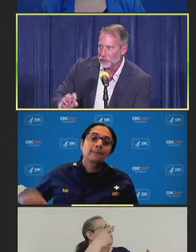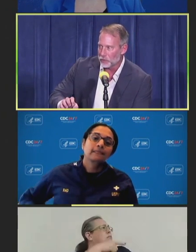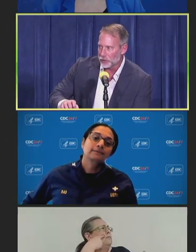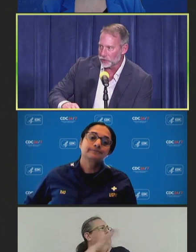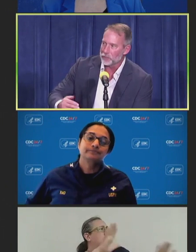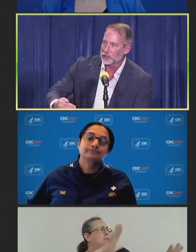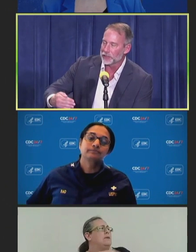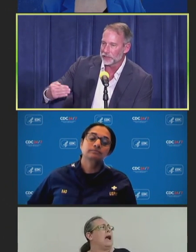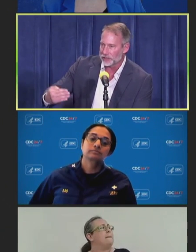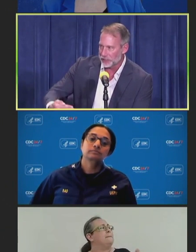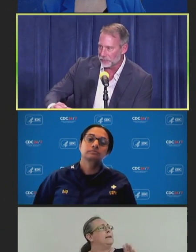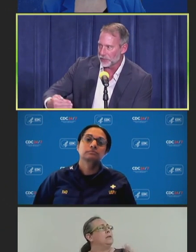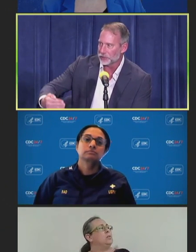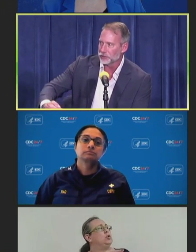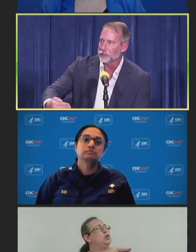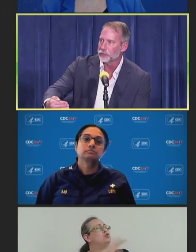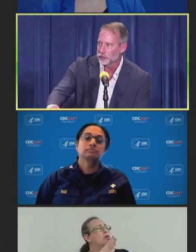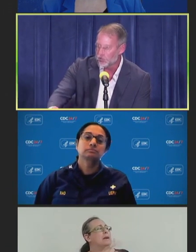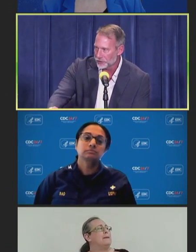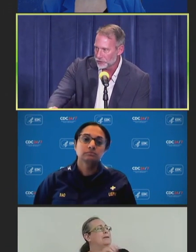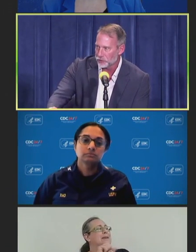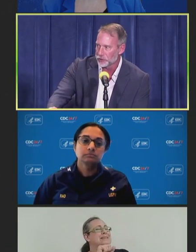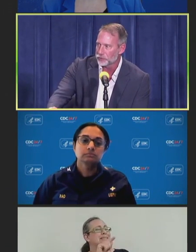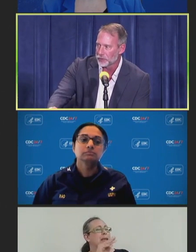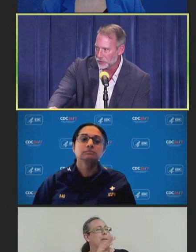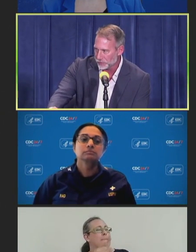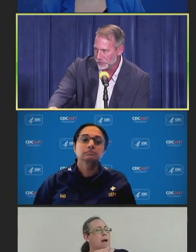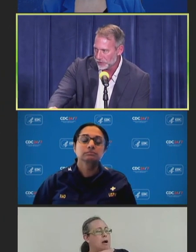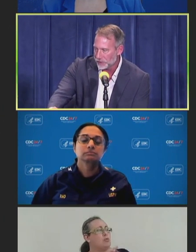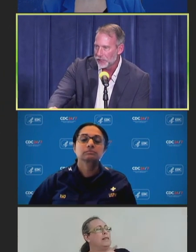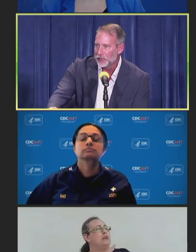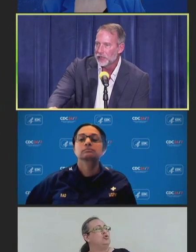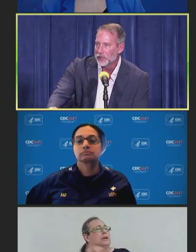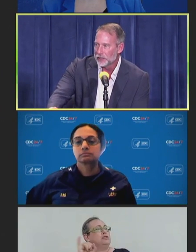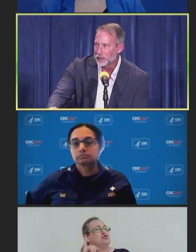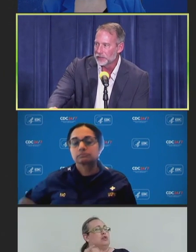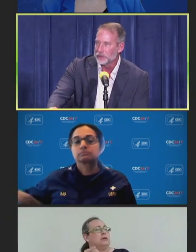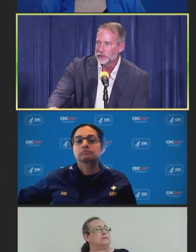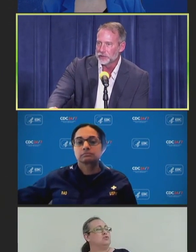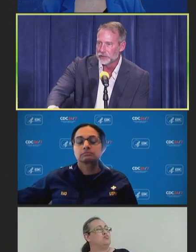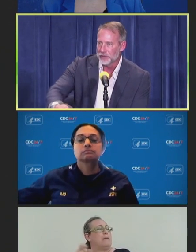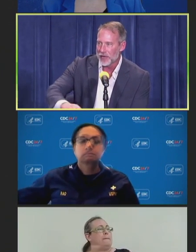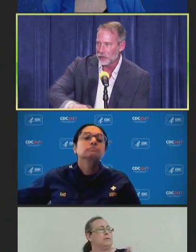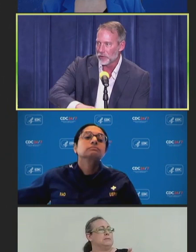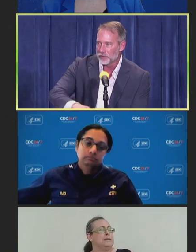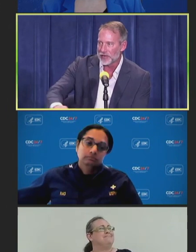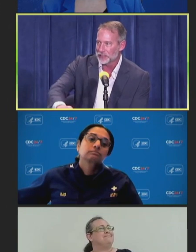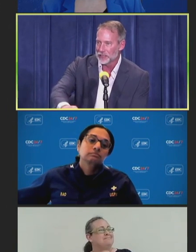when you're talking about like stigma associated with insurance reimbursement. When the vaccine